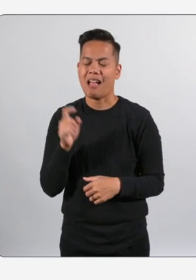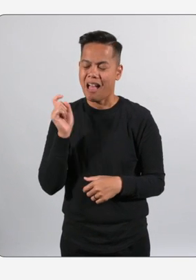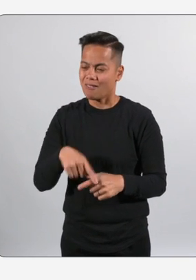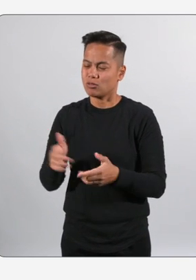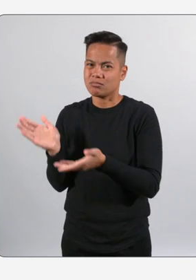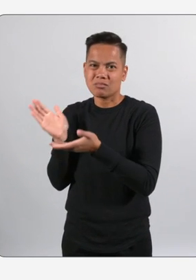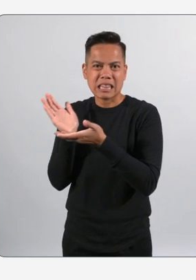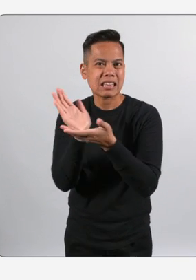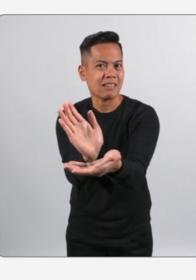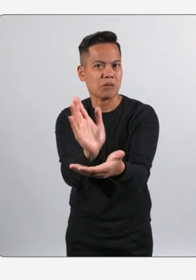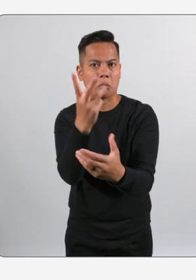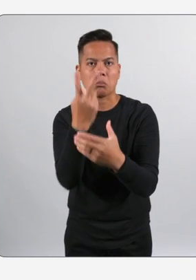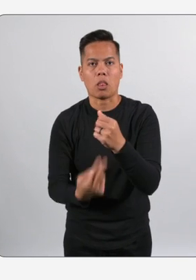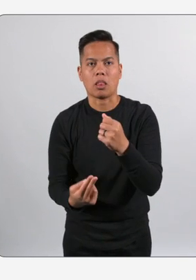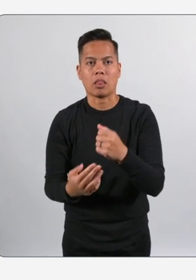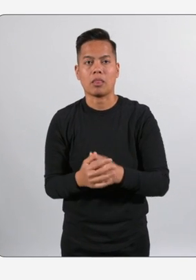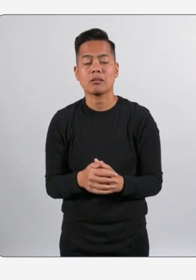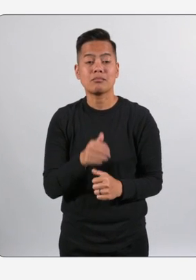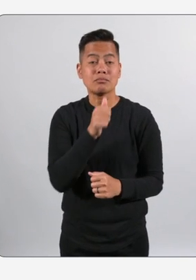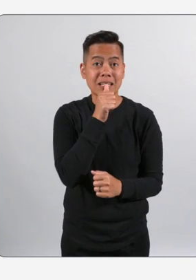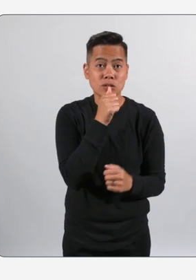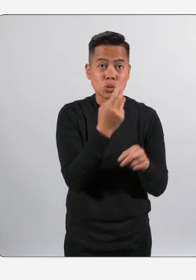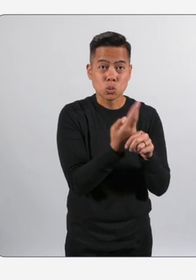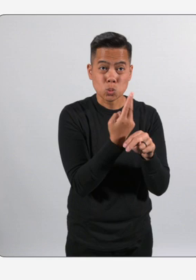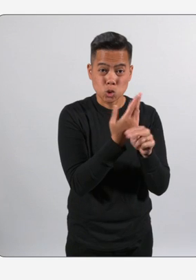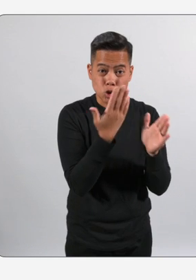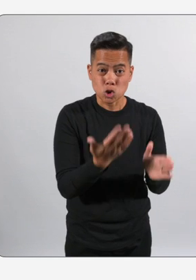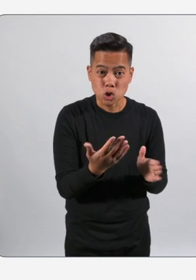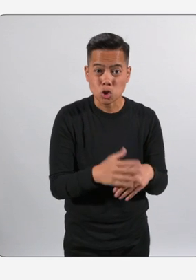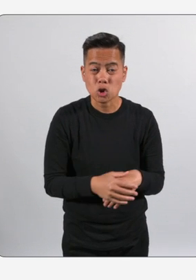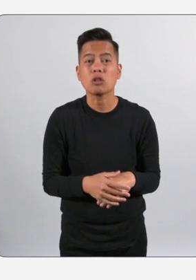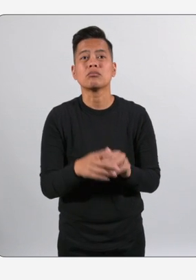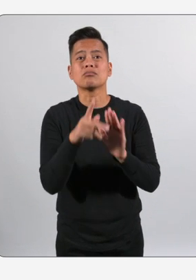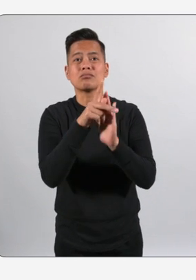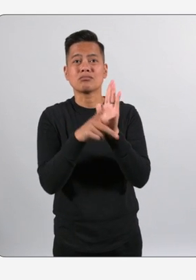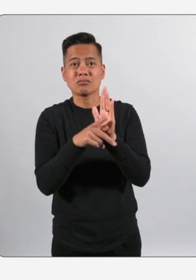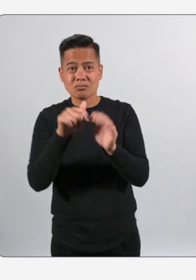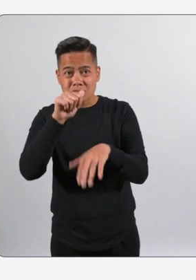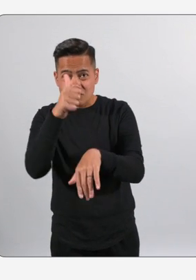The privacy users and regulators expect AND the performance you